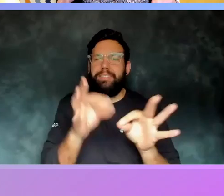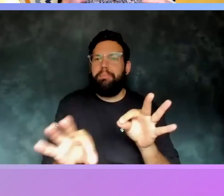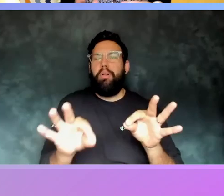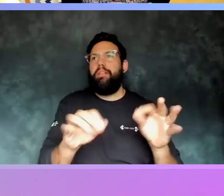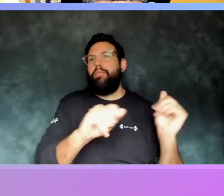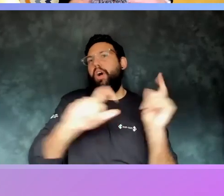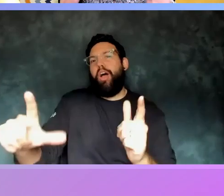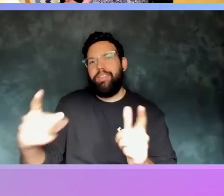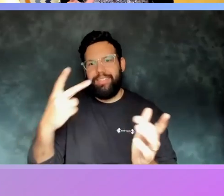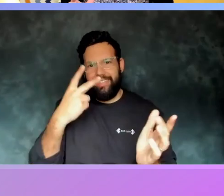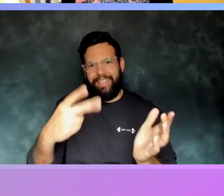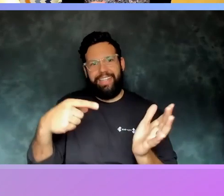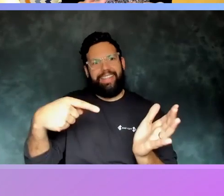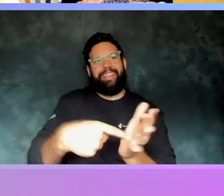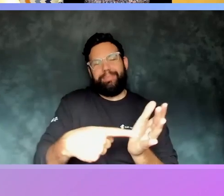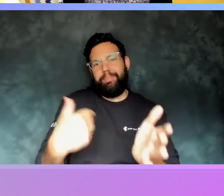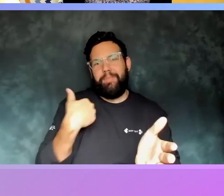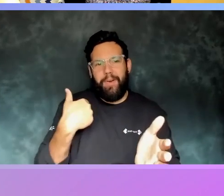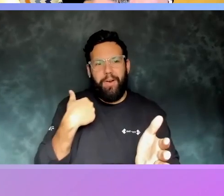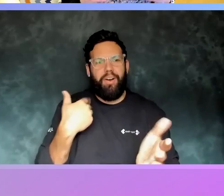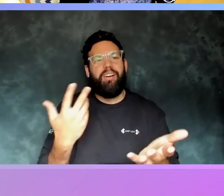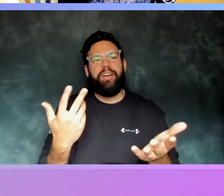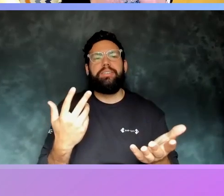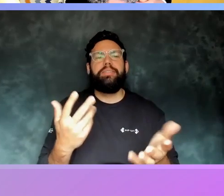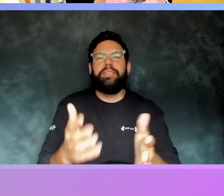should be separate under organization as well. Last